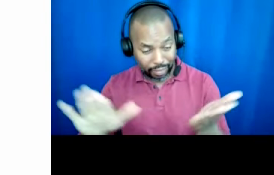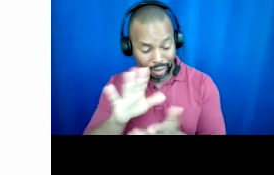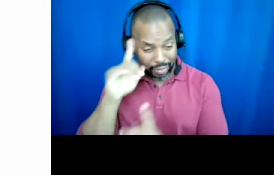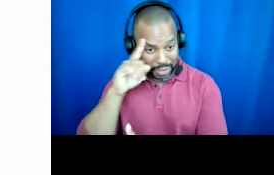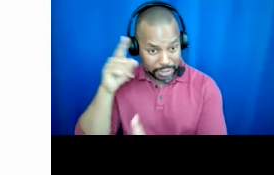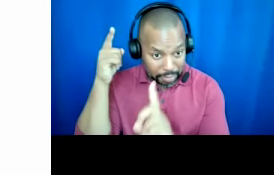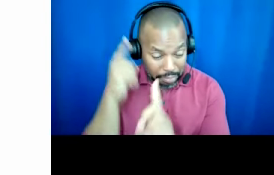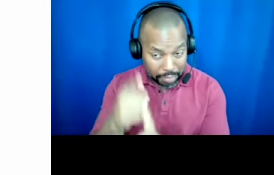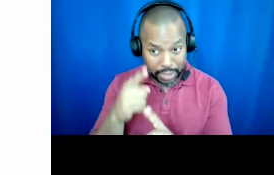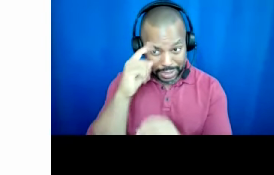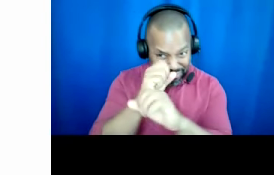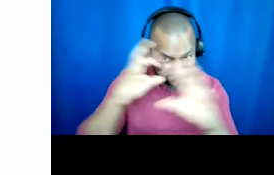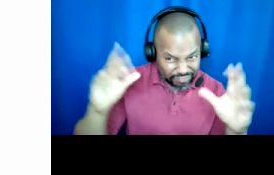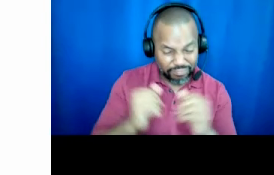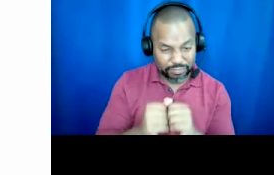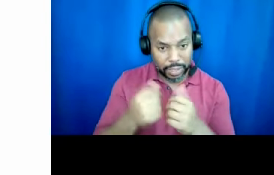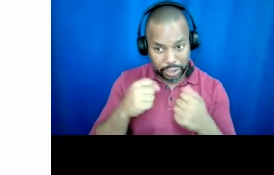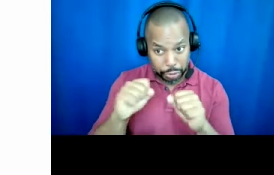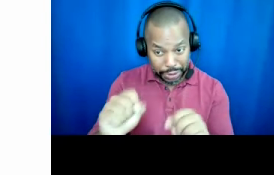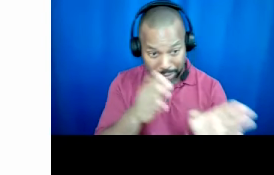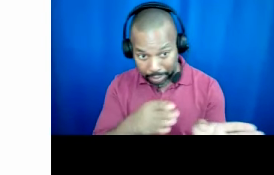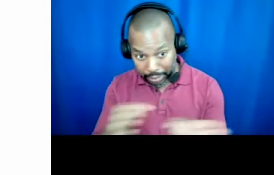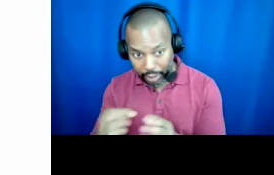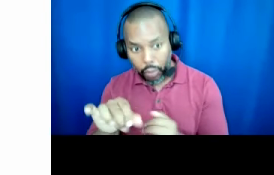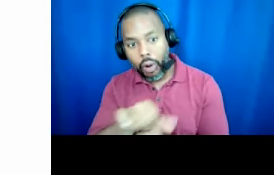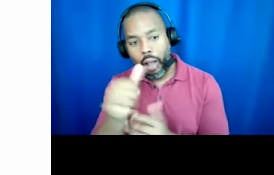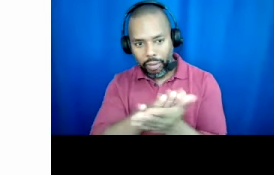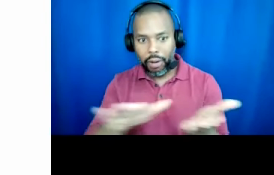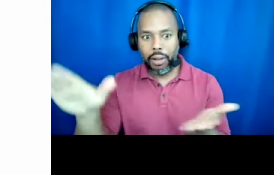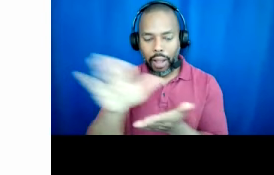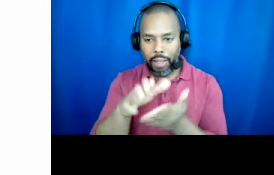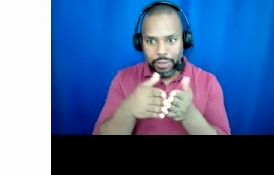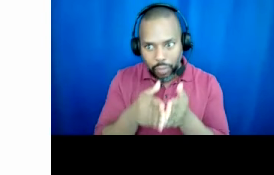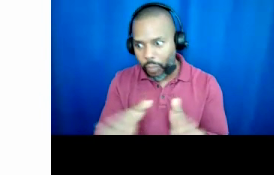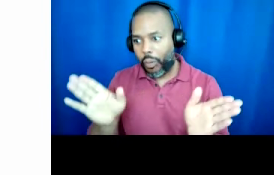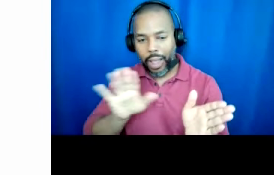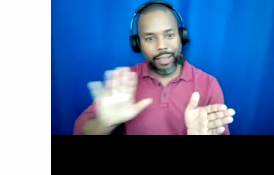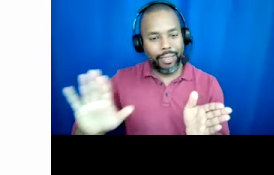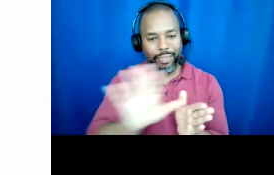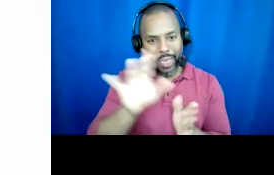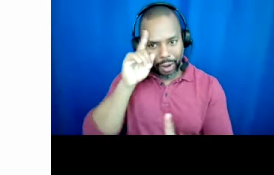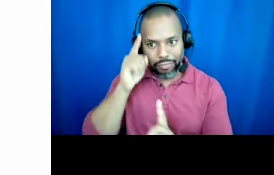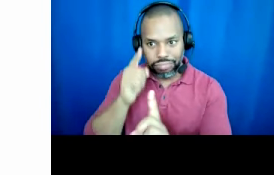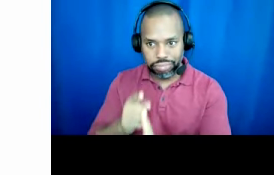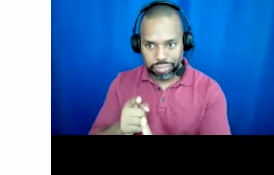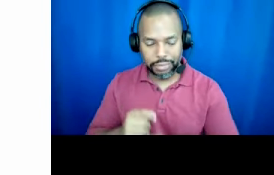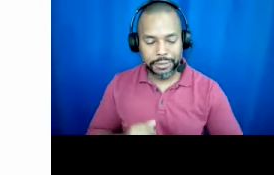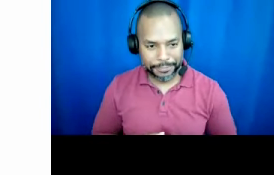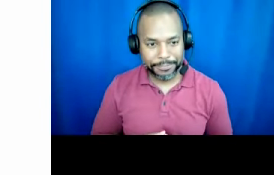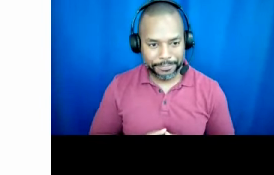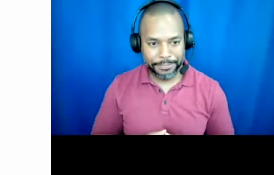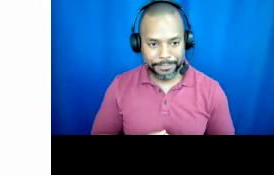strategic plan or other college wide initiatives? Additionally, in this section: Does the requested resource